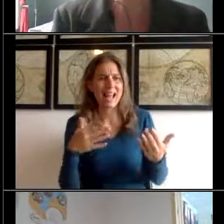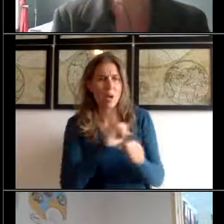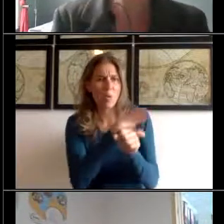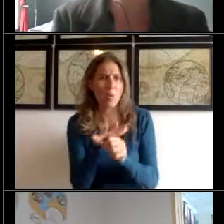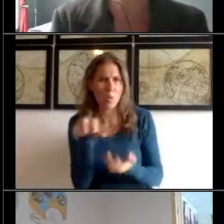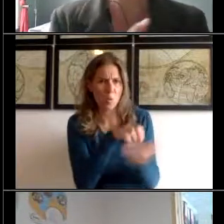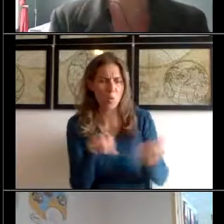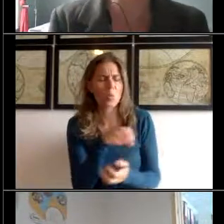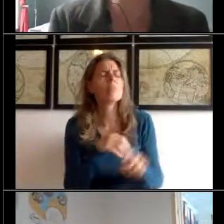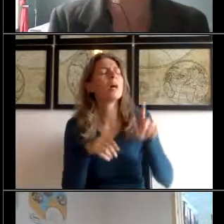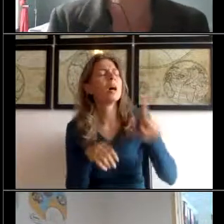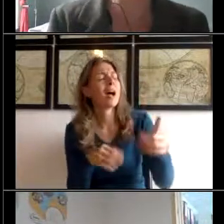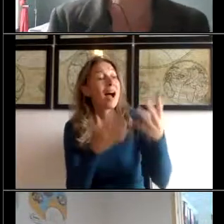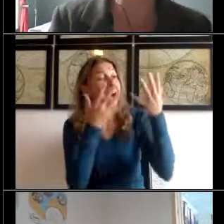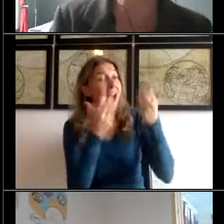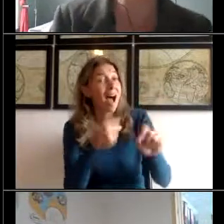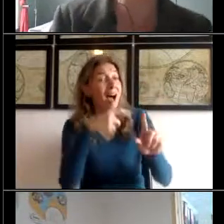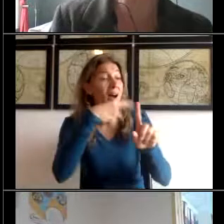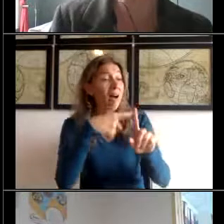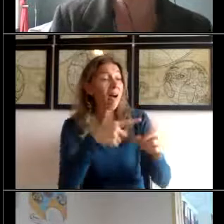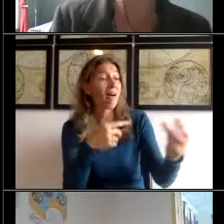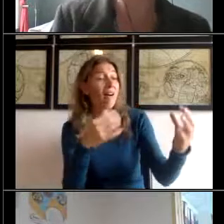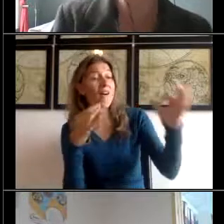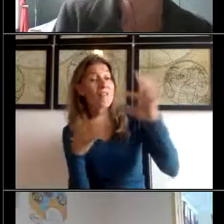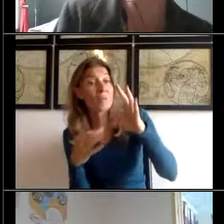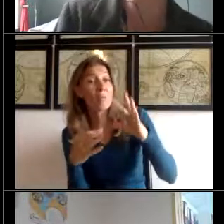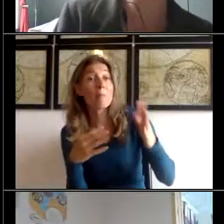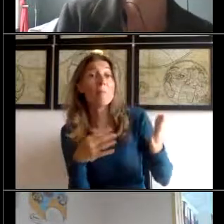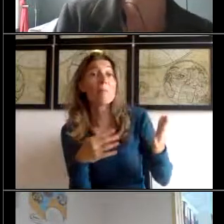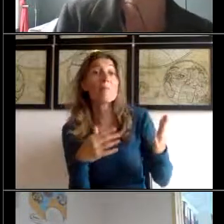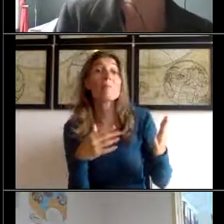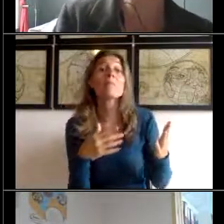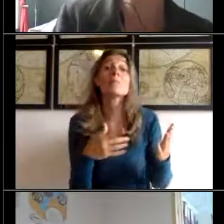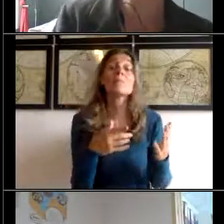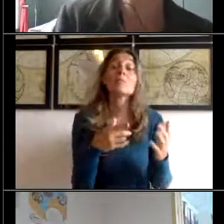as for which countries Bezev decided not to send volunteers with disabilities